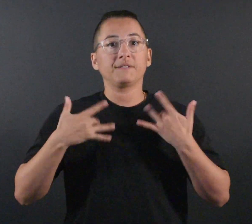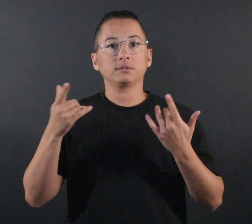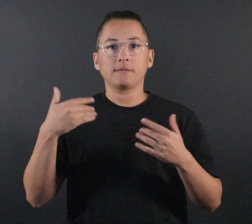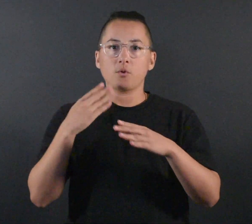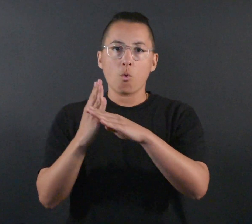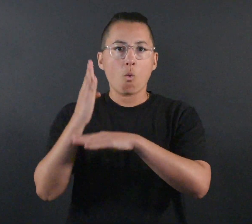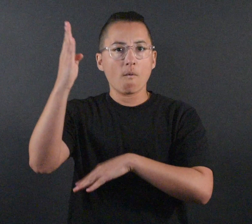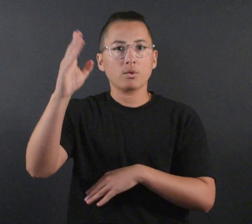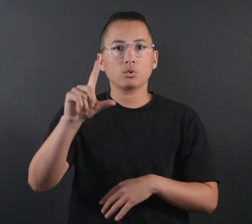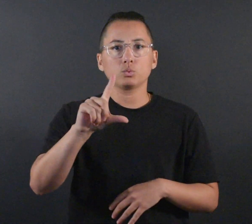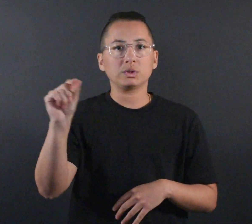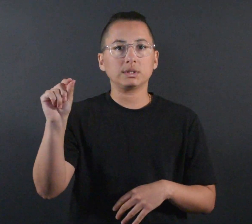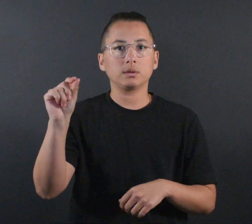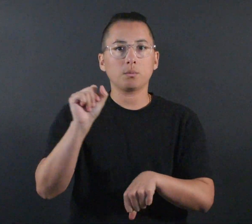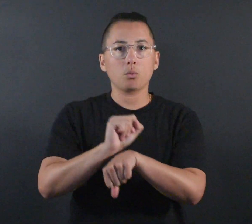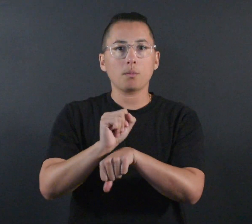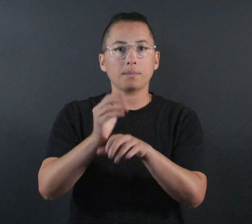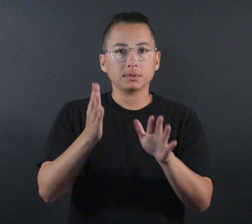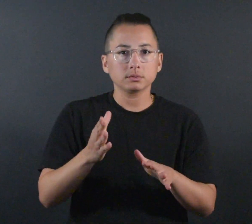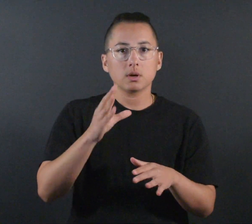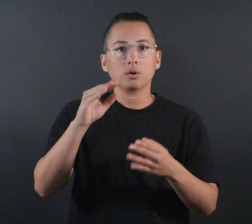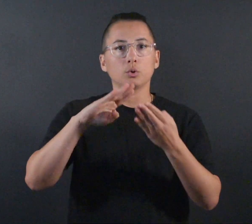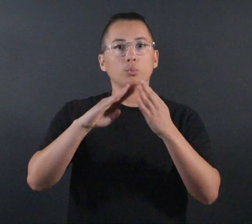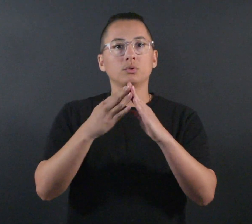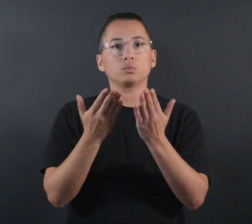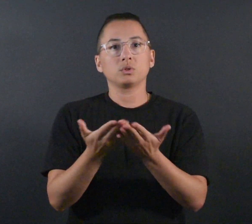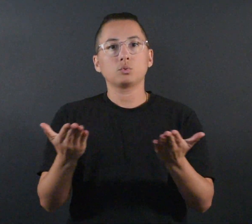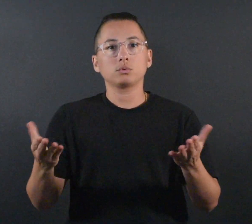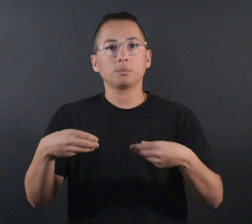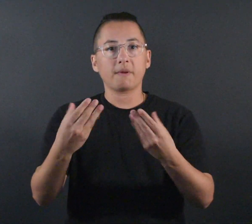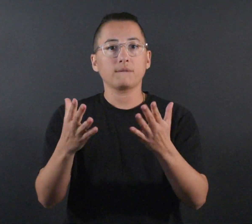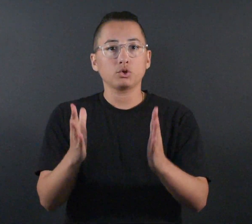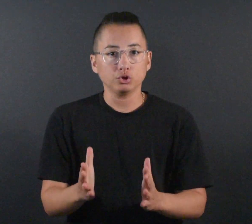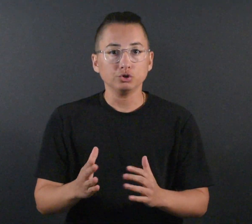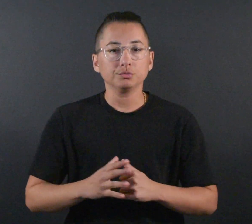The event will feature over 20 employers and community resource providers.